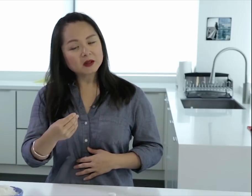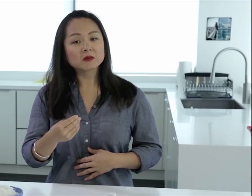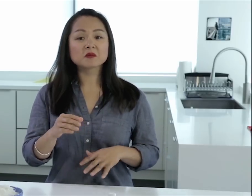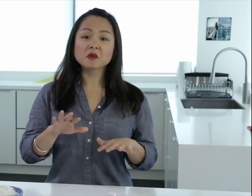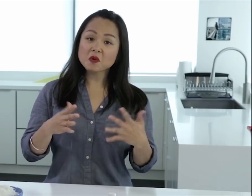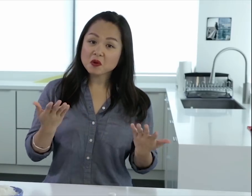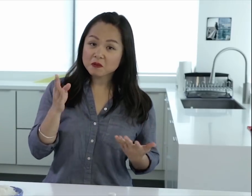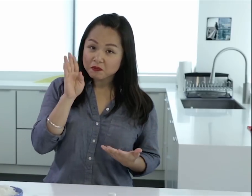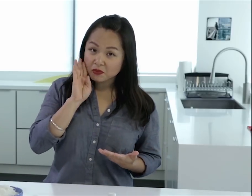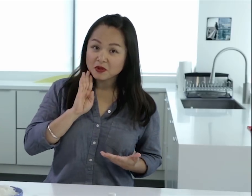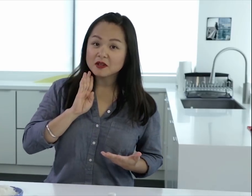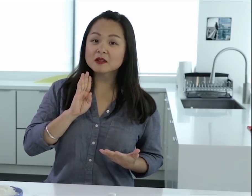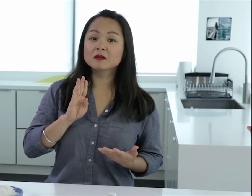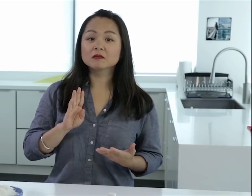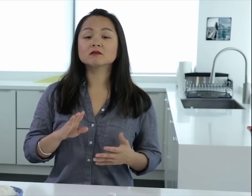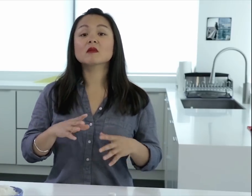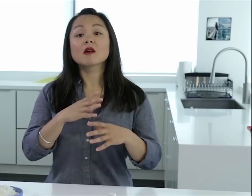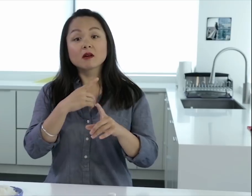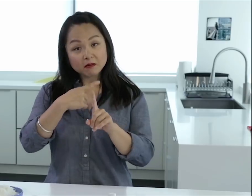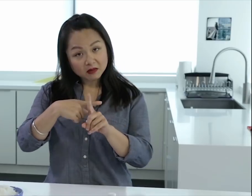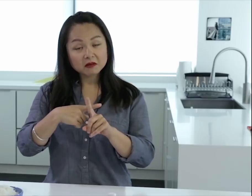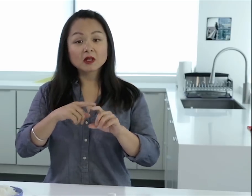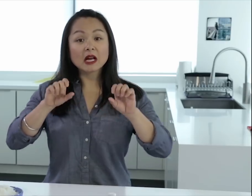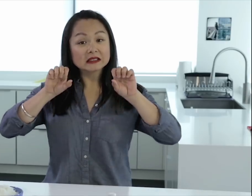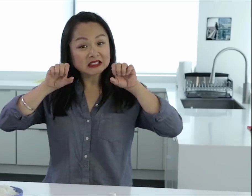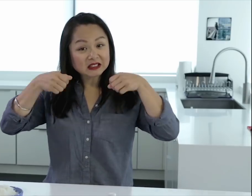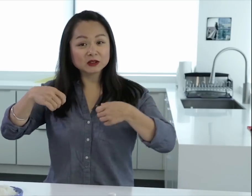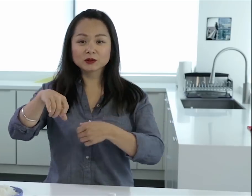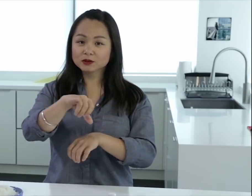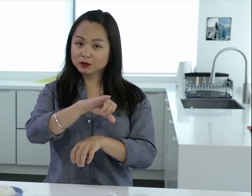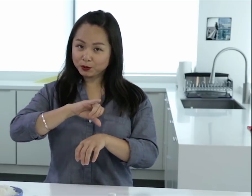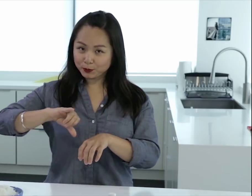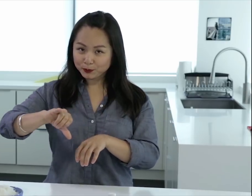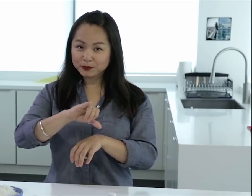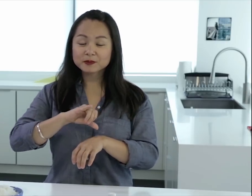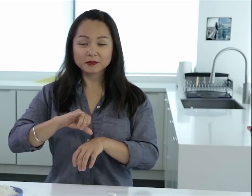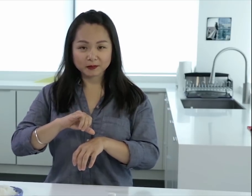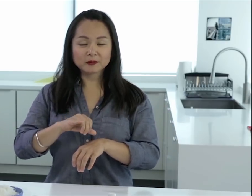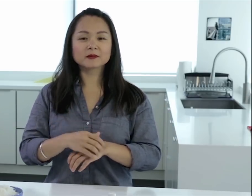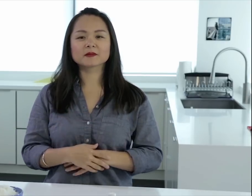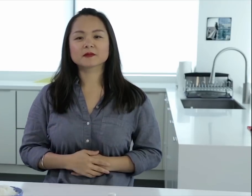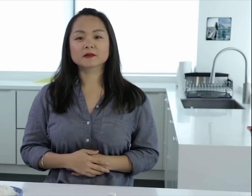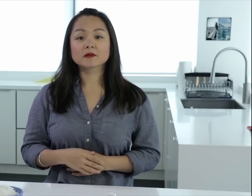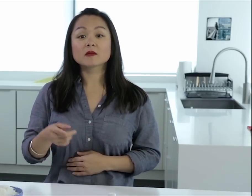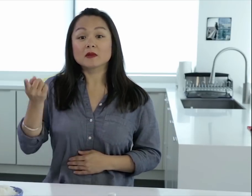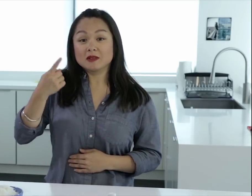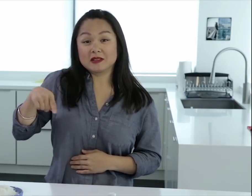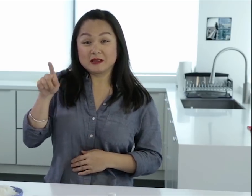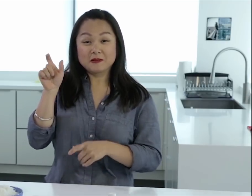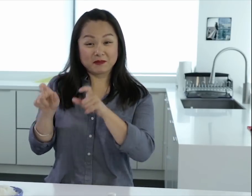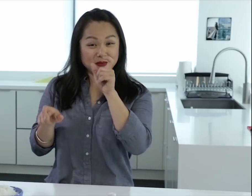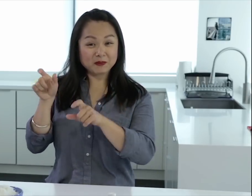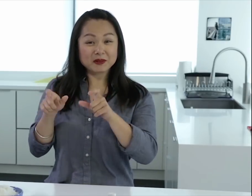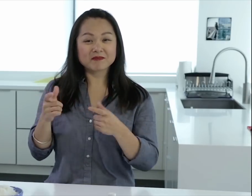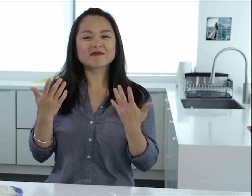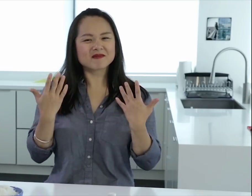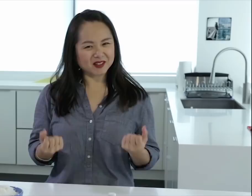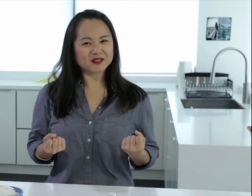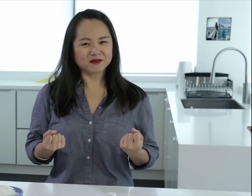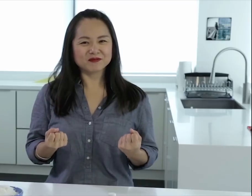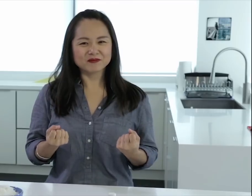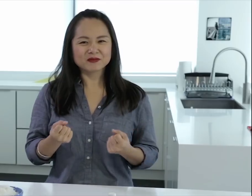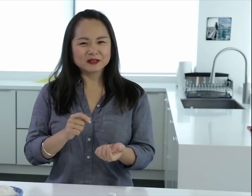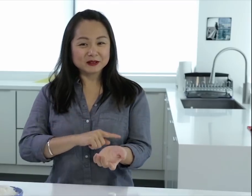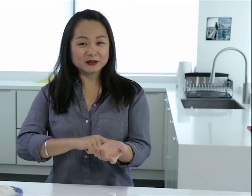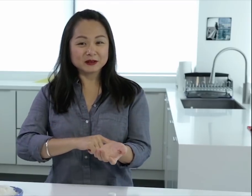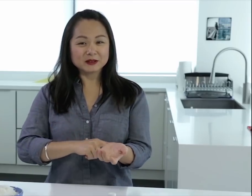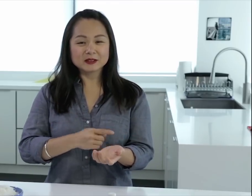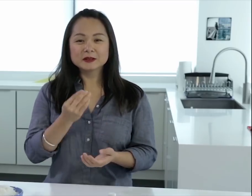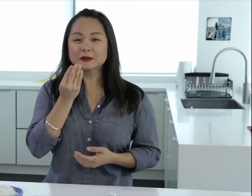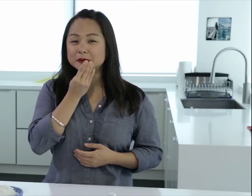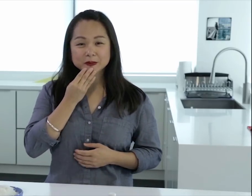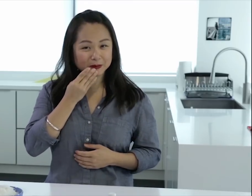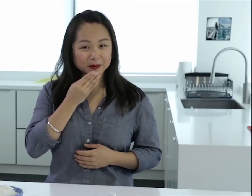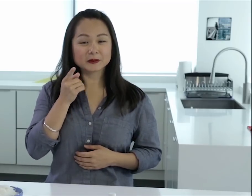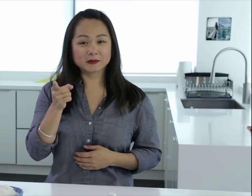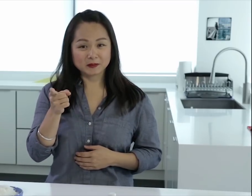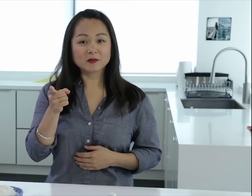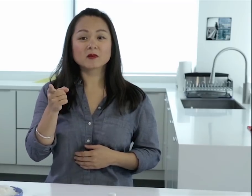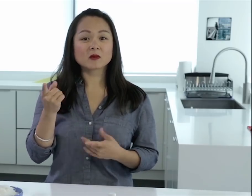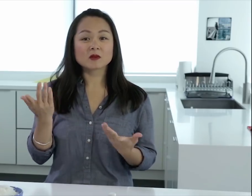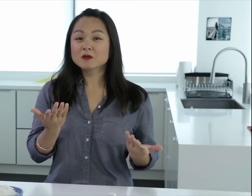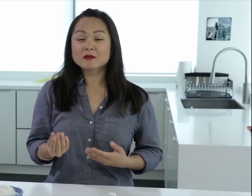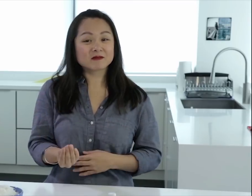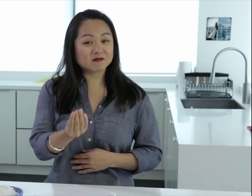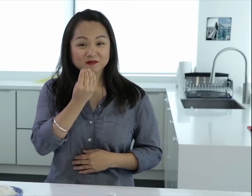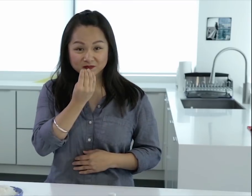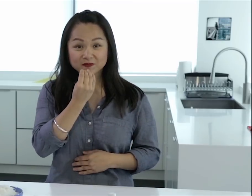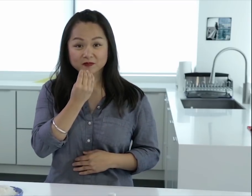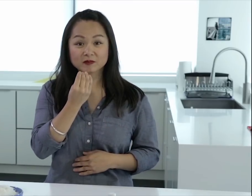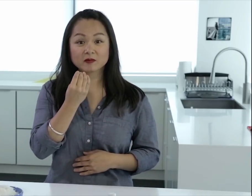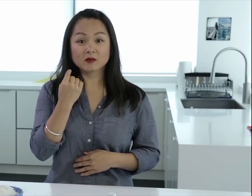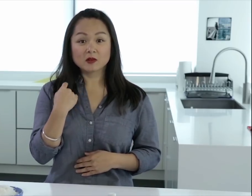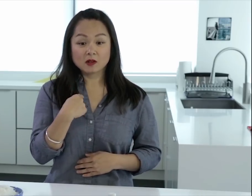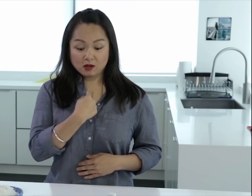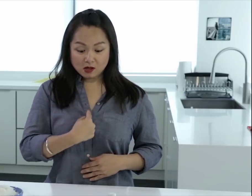white or brown sugar and corn syrup. Diabetic people have problem